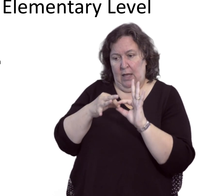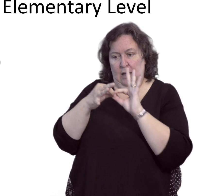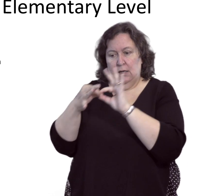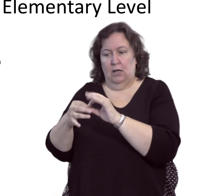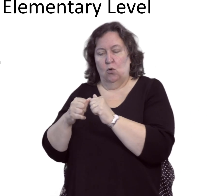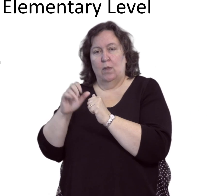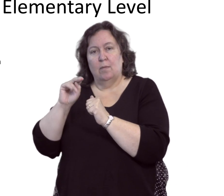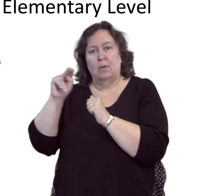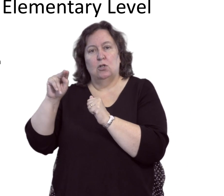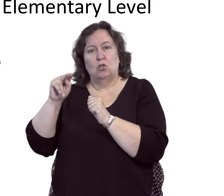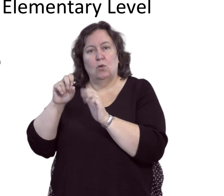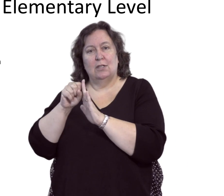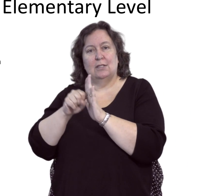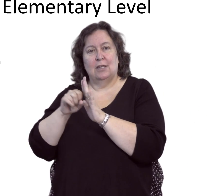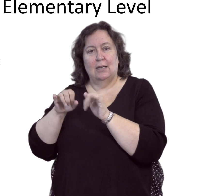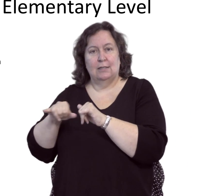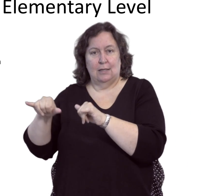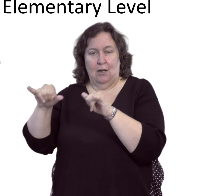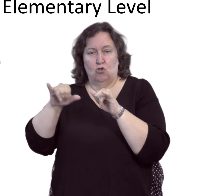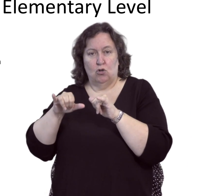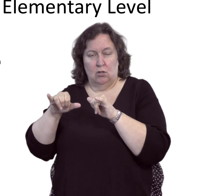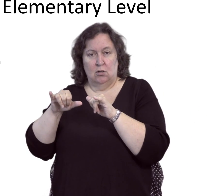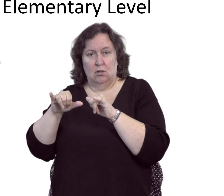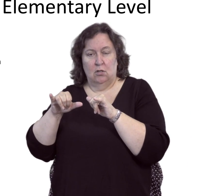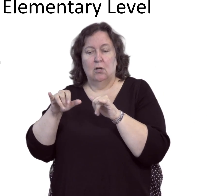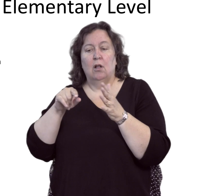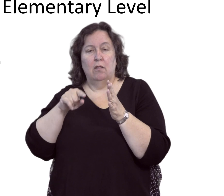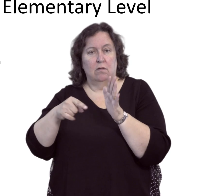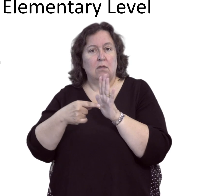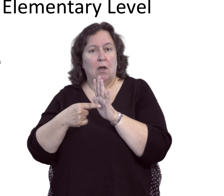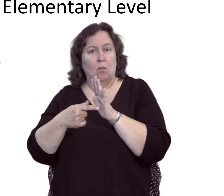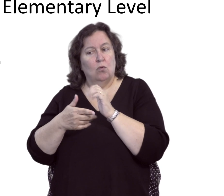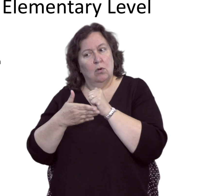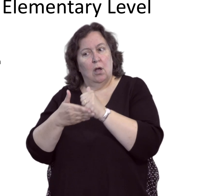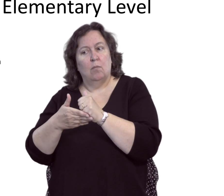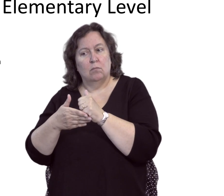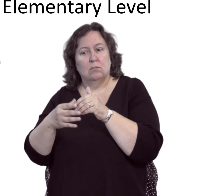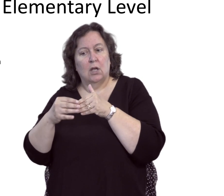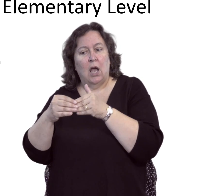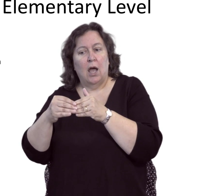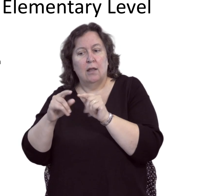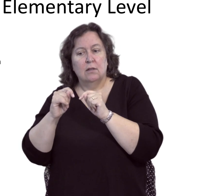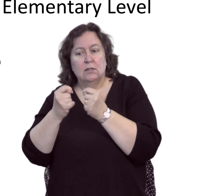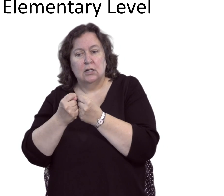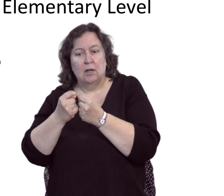and connect that to the Minnesota state standards. This will also help guide the team when determining